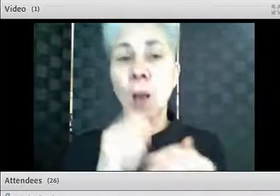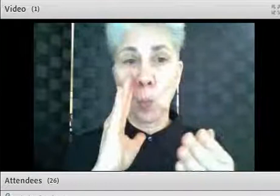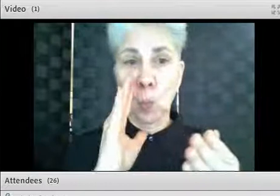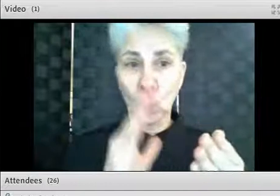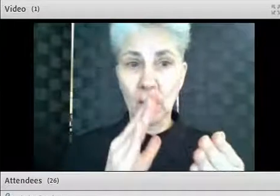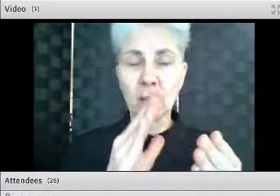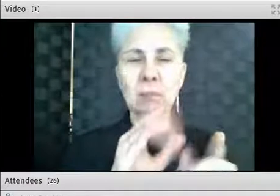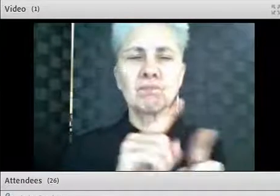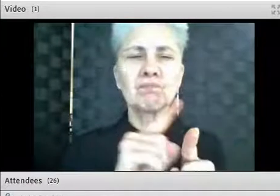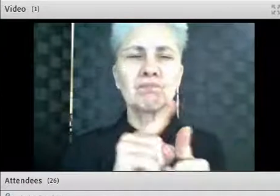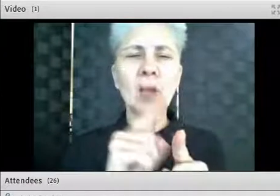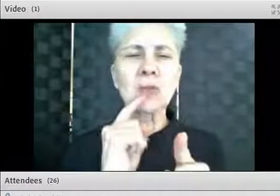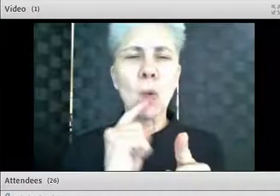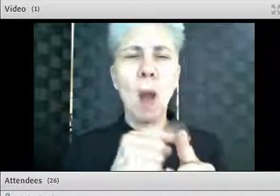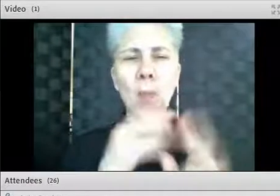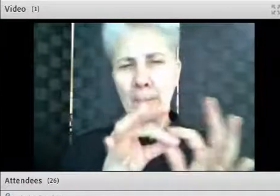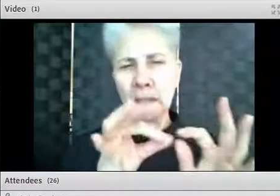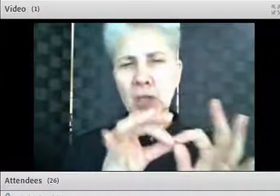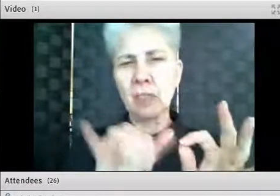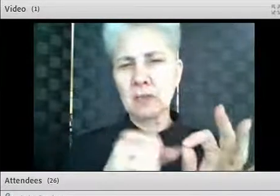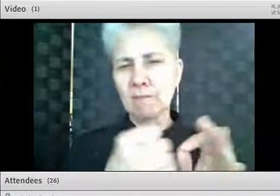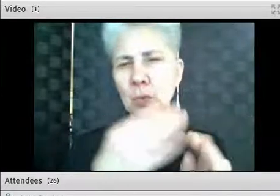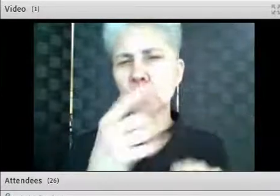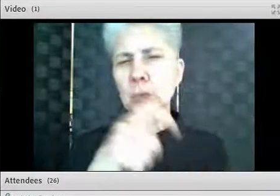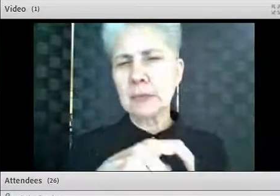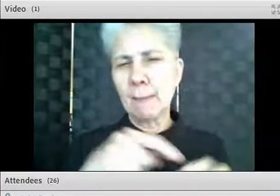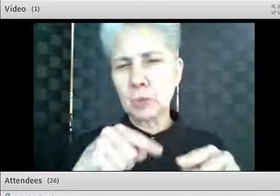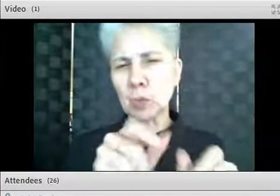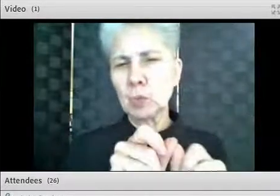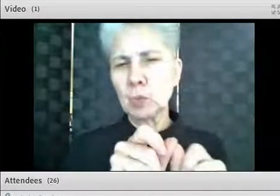this a few times throughout the webinar, so just as an FYI,